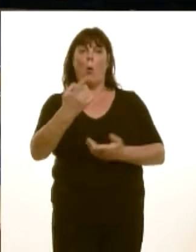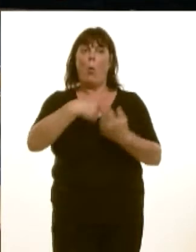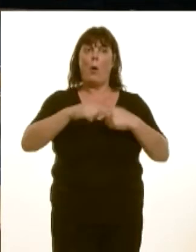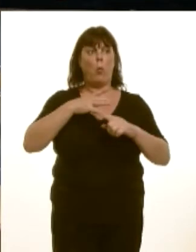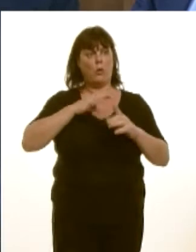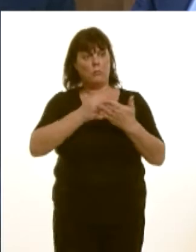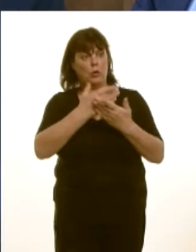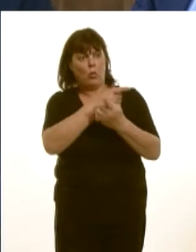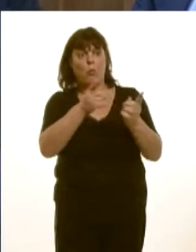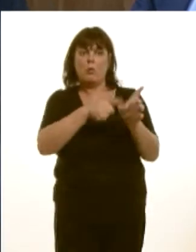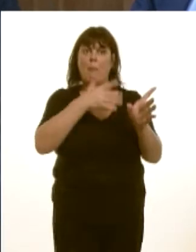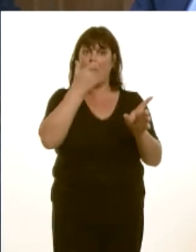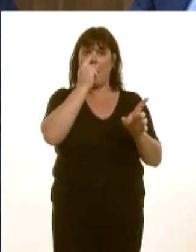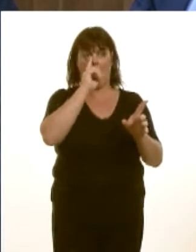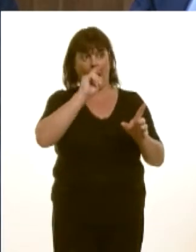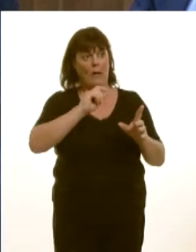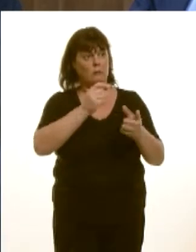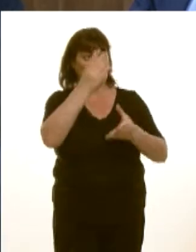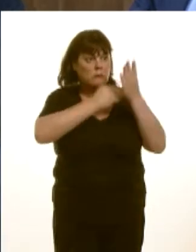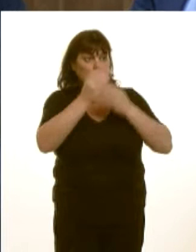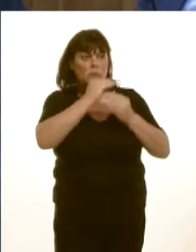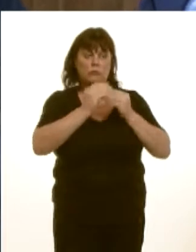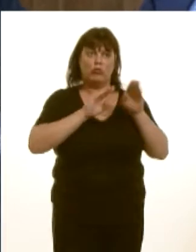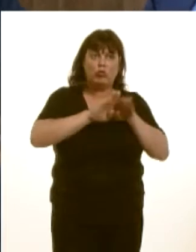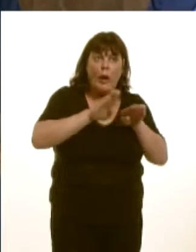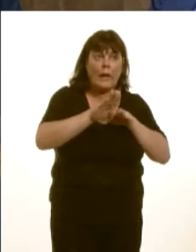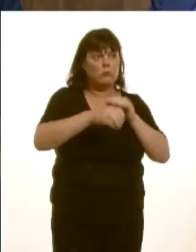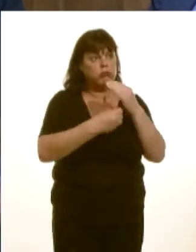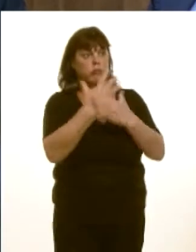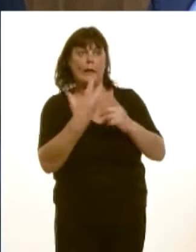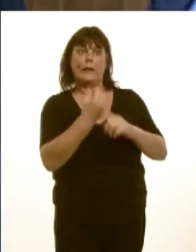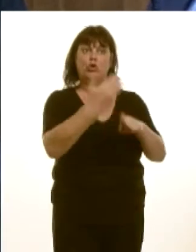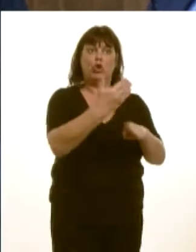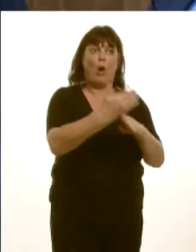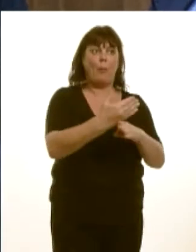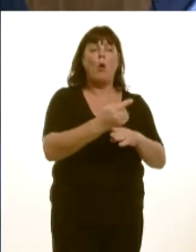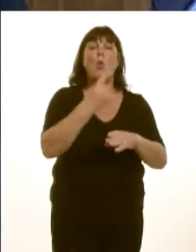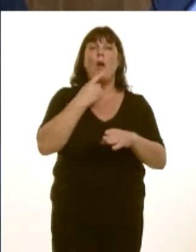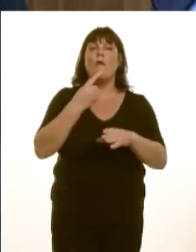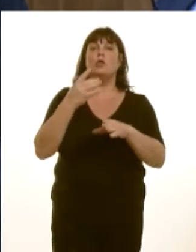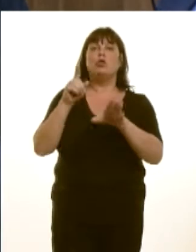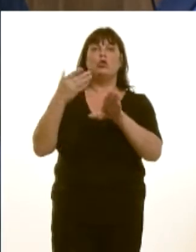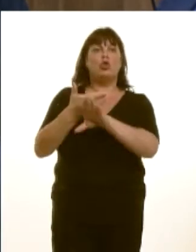To achieve this, we have provided key employability programmes. We have mentioned Jobs Growth Wales already, of course, and we have introduced the youth